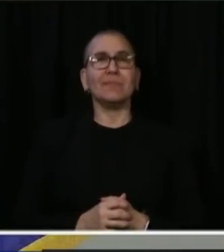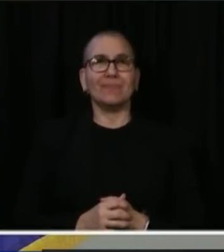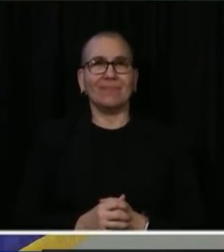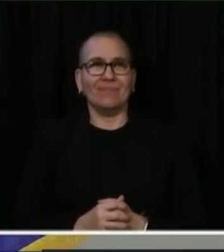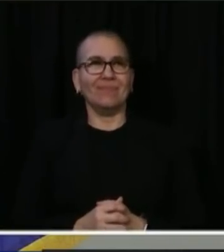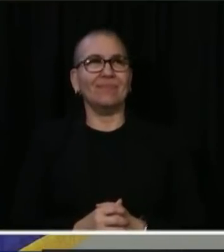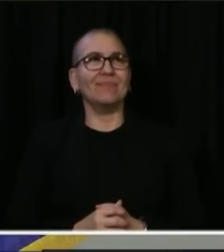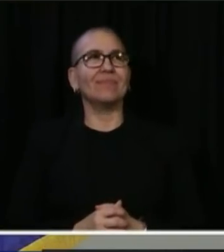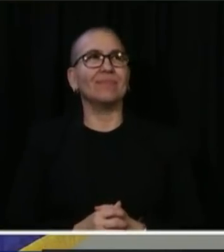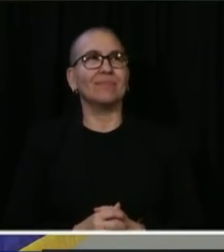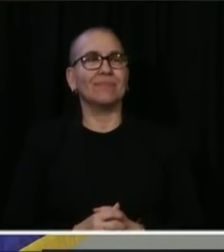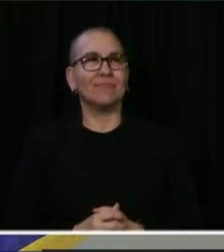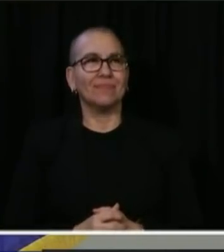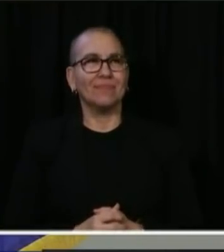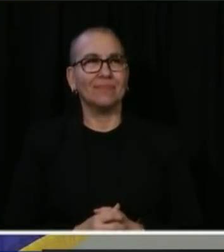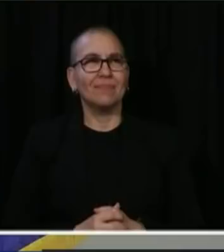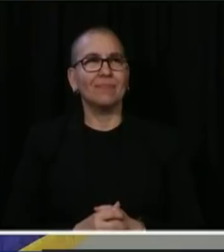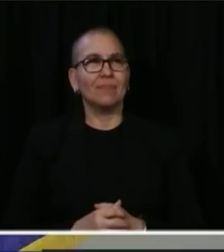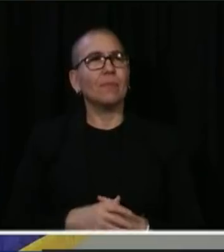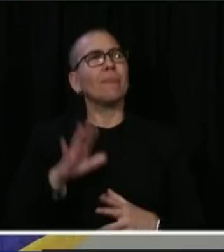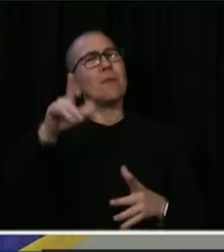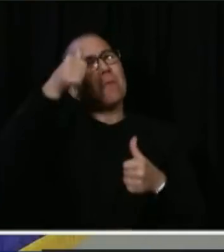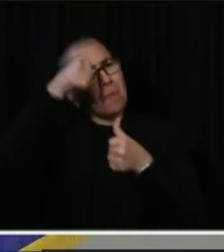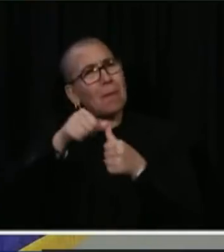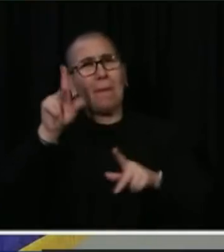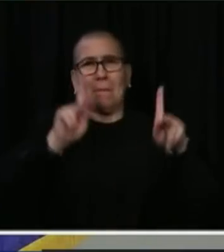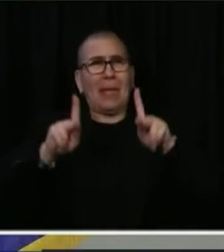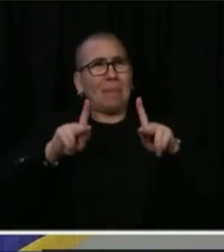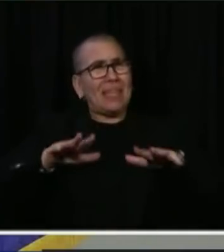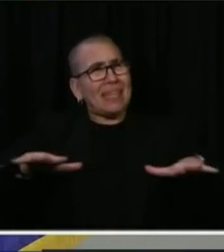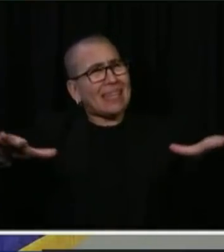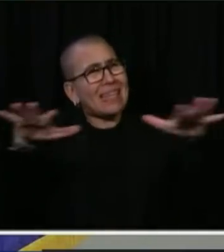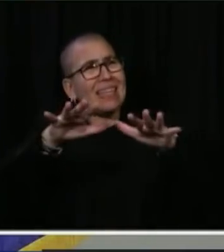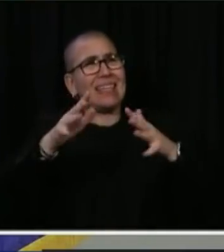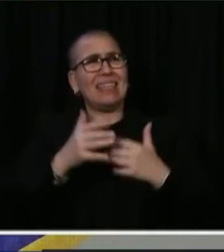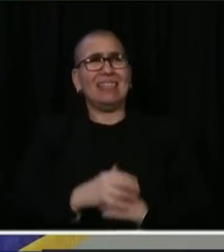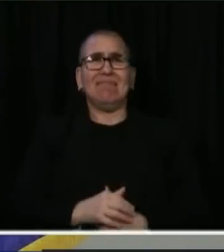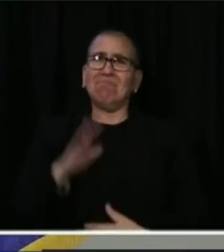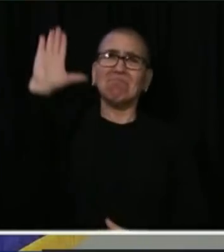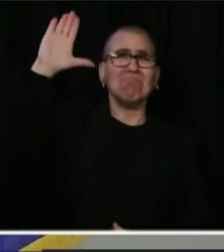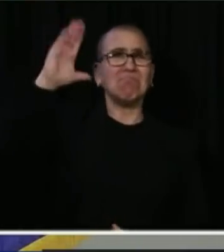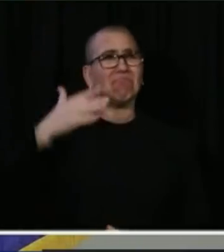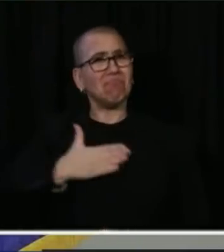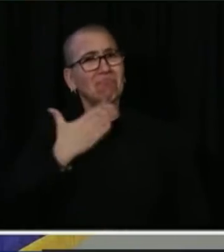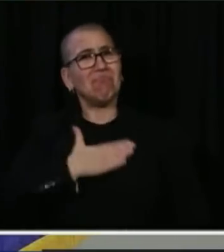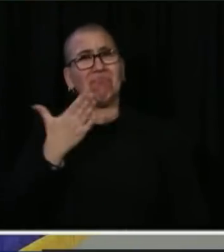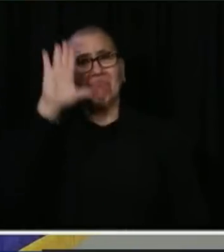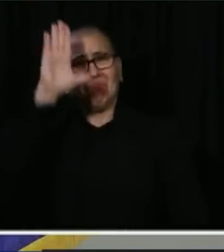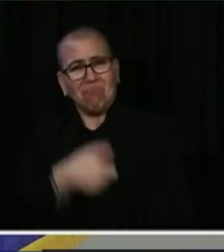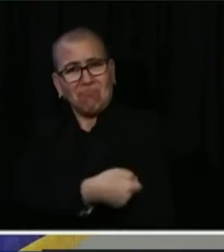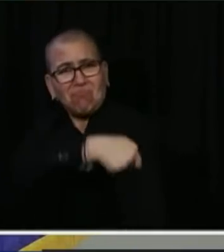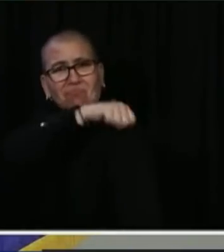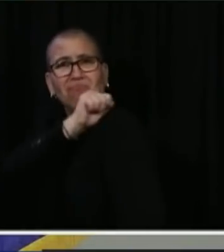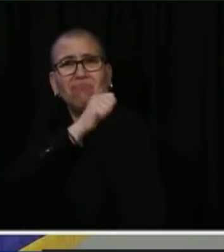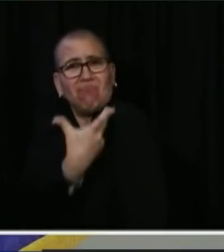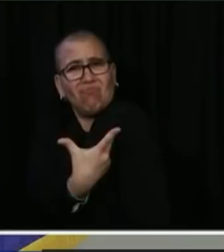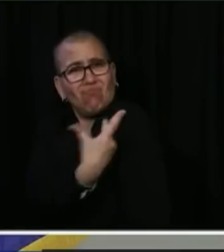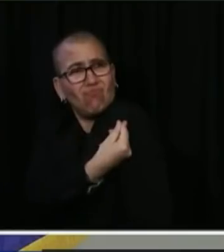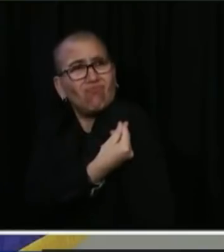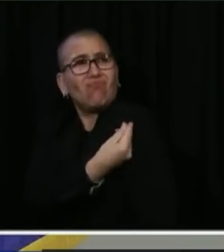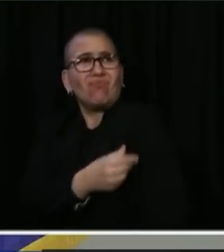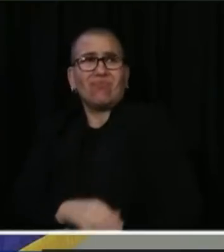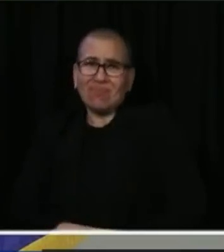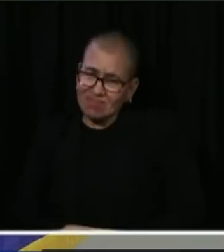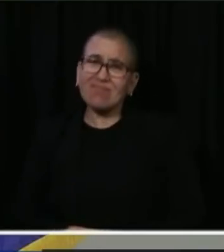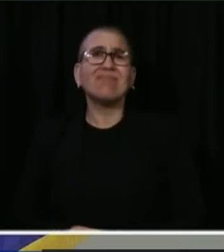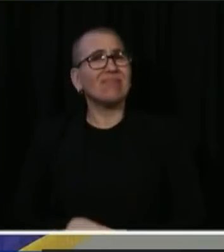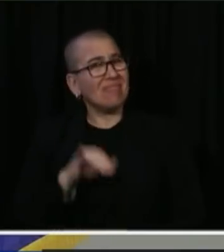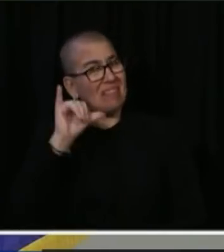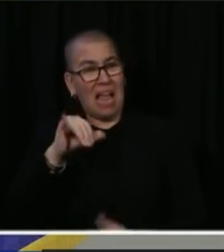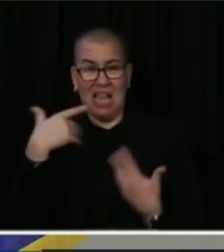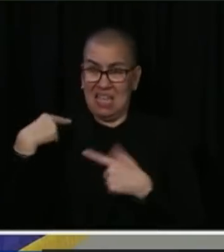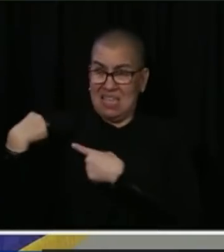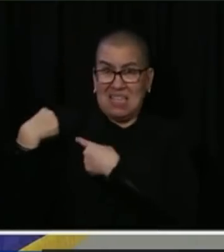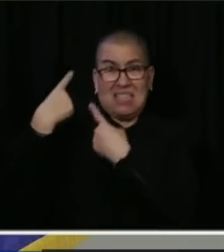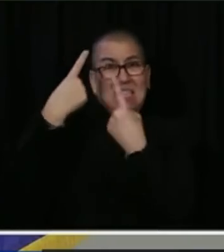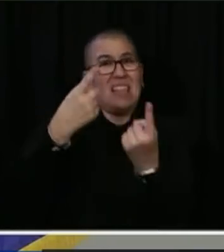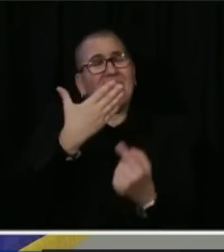FOOD SERVICE WORKERS.